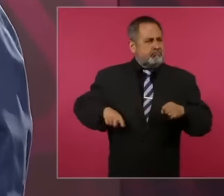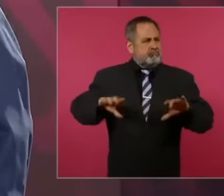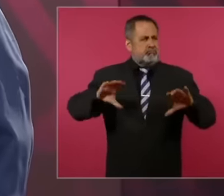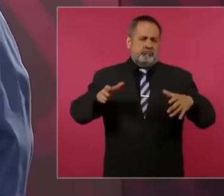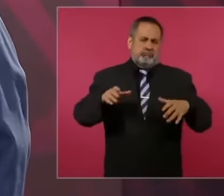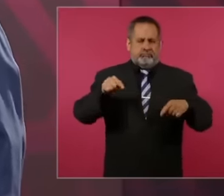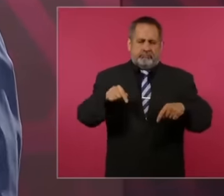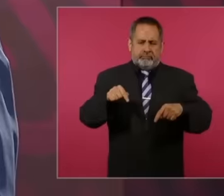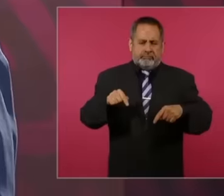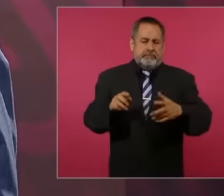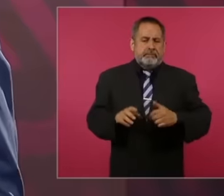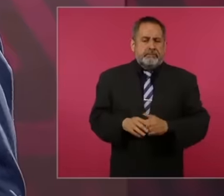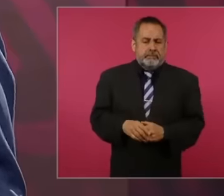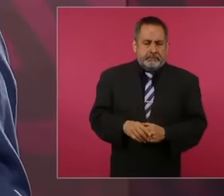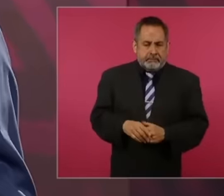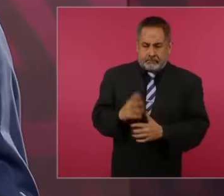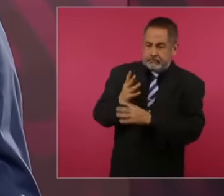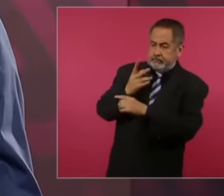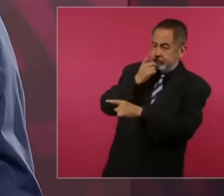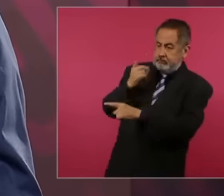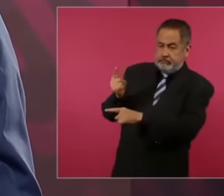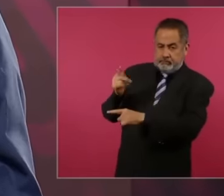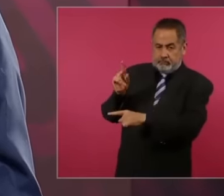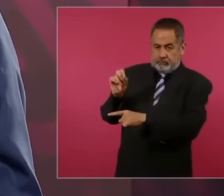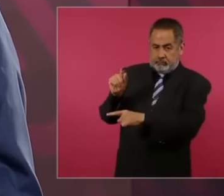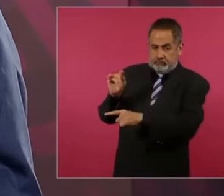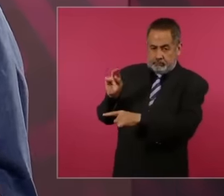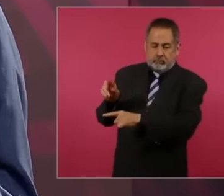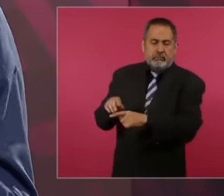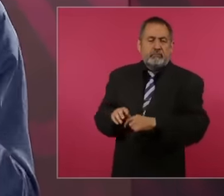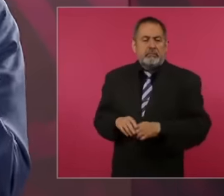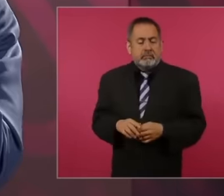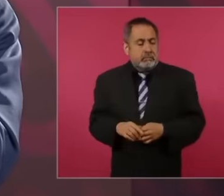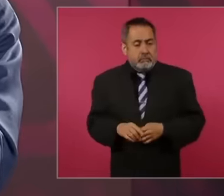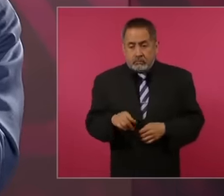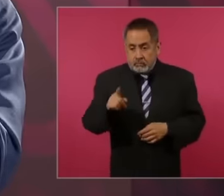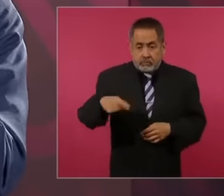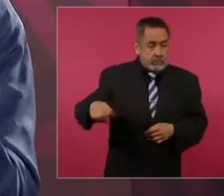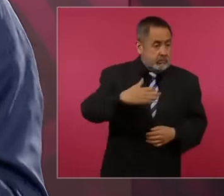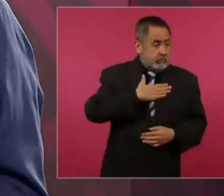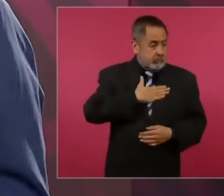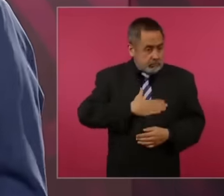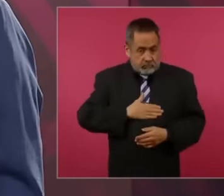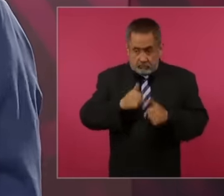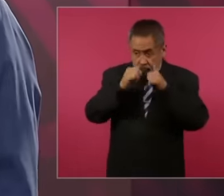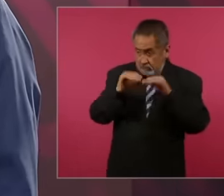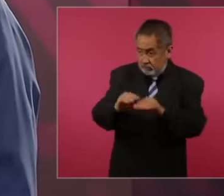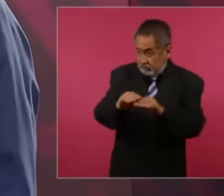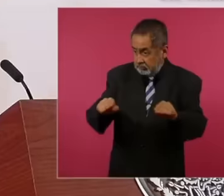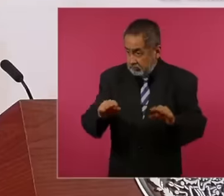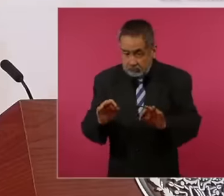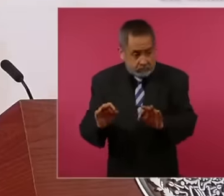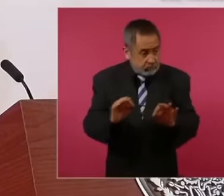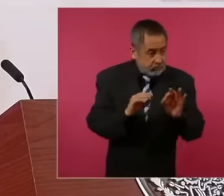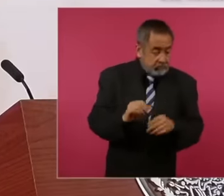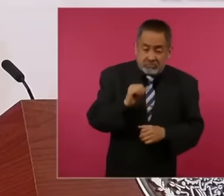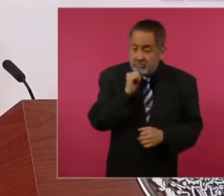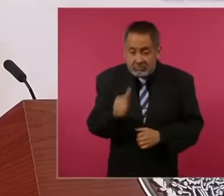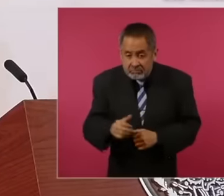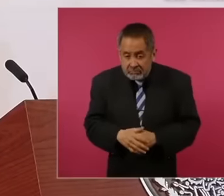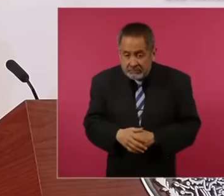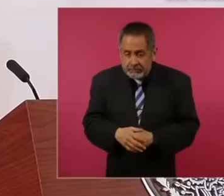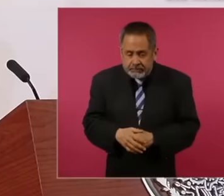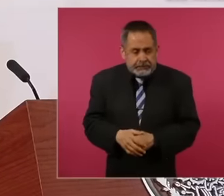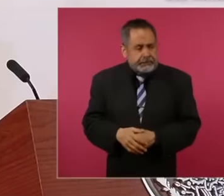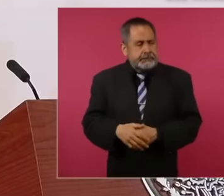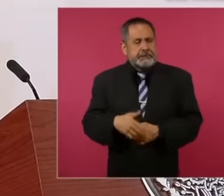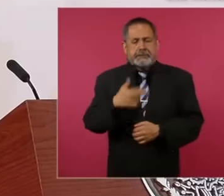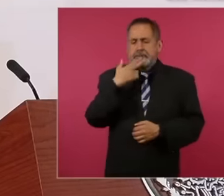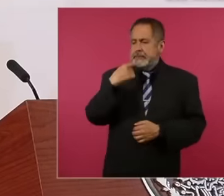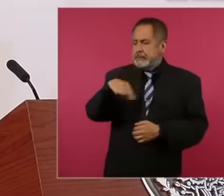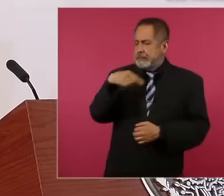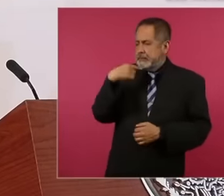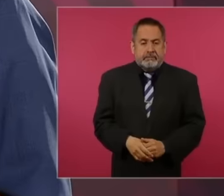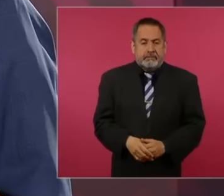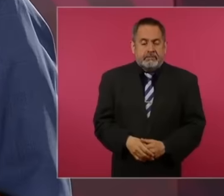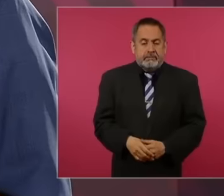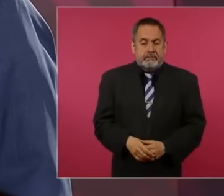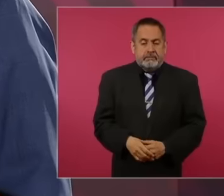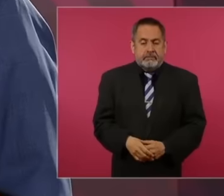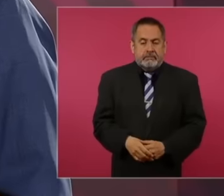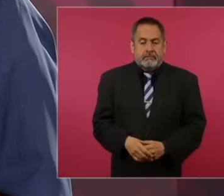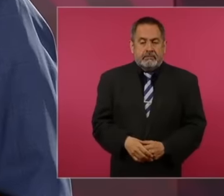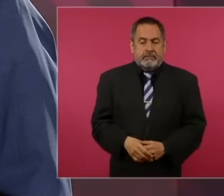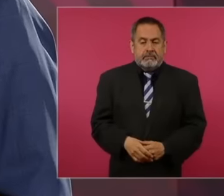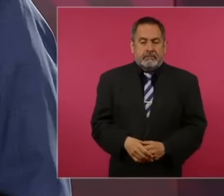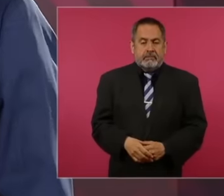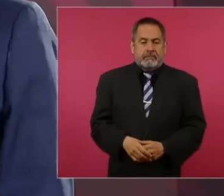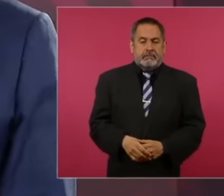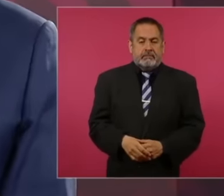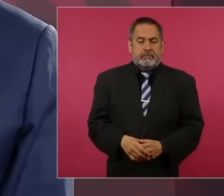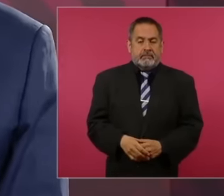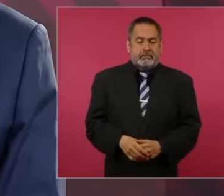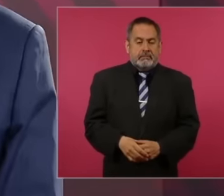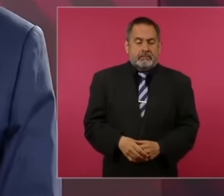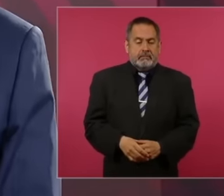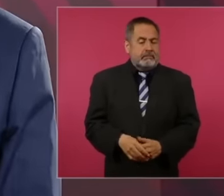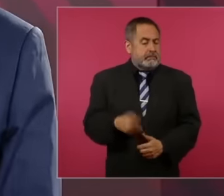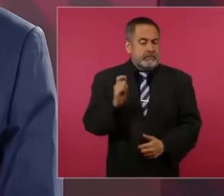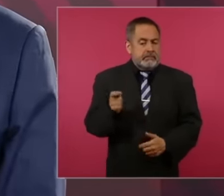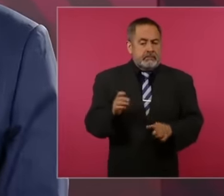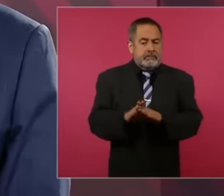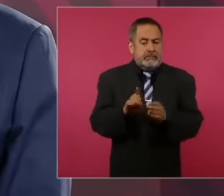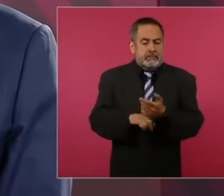state said Tolstoy that it does not seek justice is nothing more than a band of evildoers. So